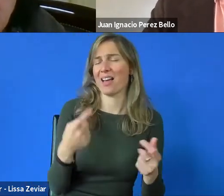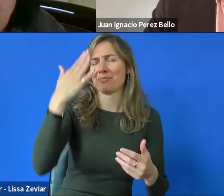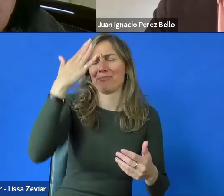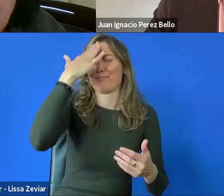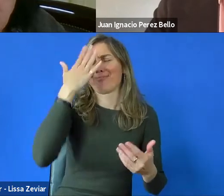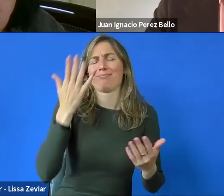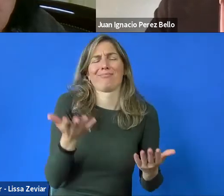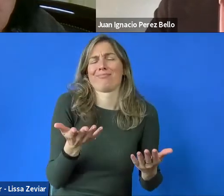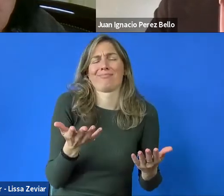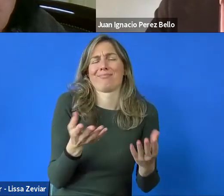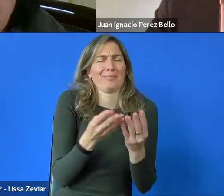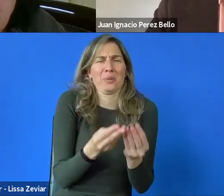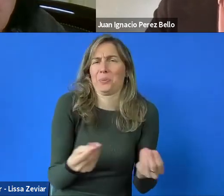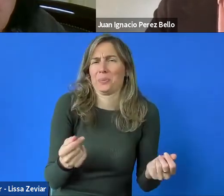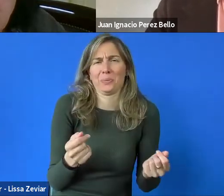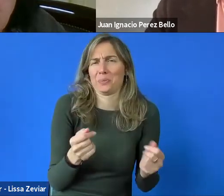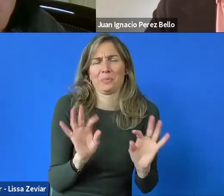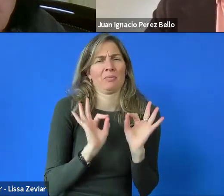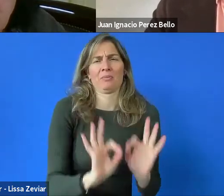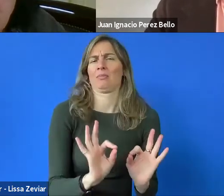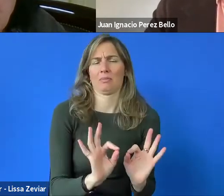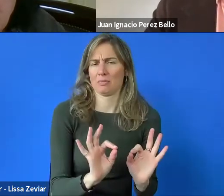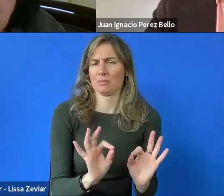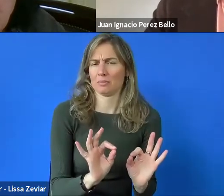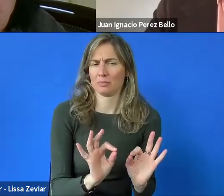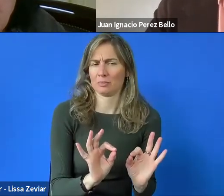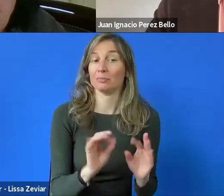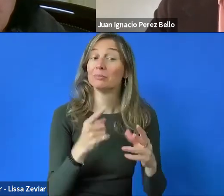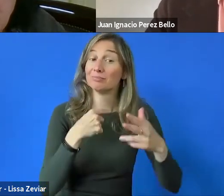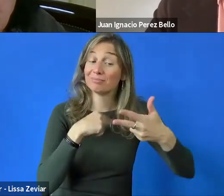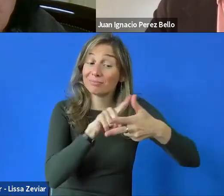I highlight this because it is usually important to see